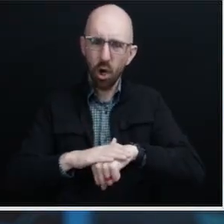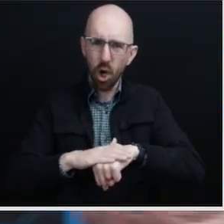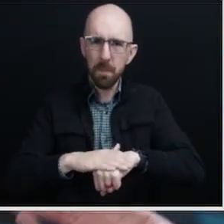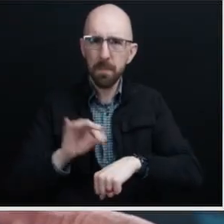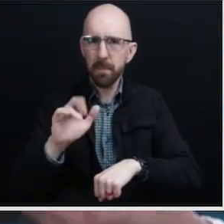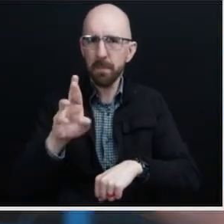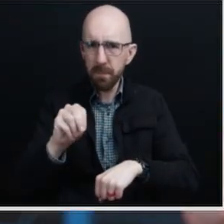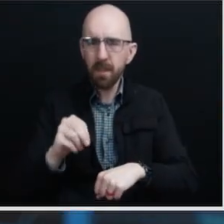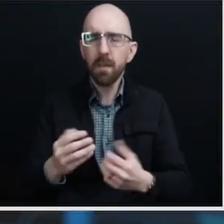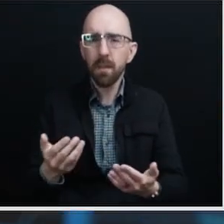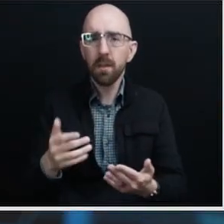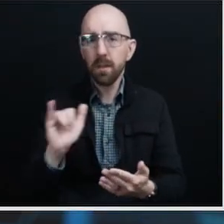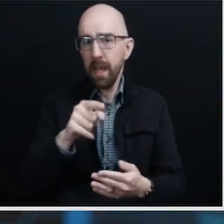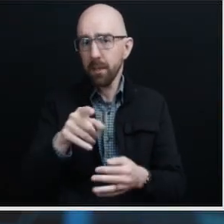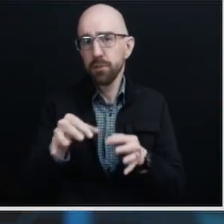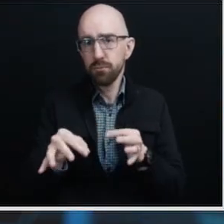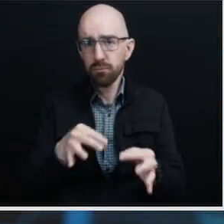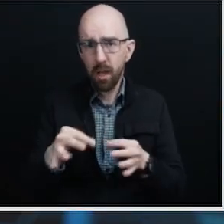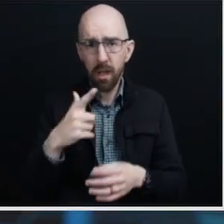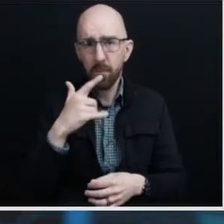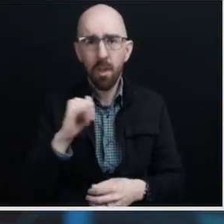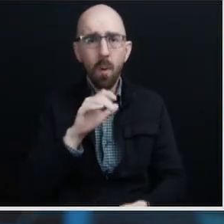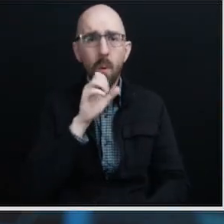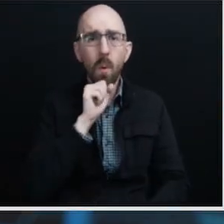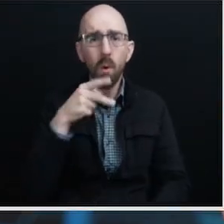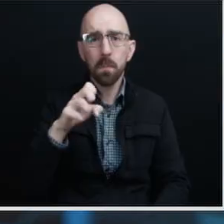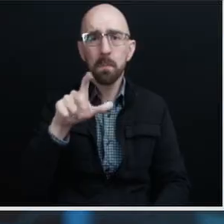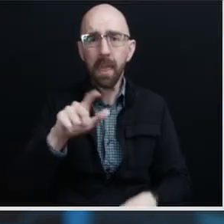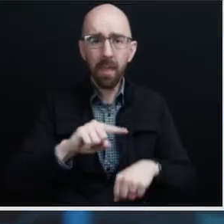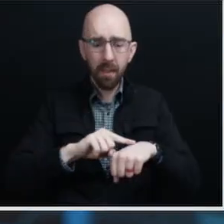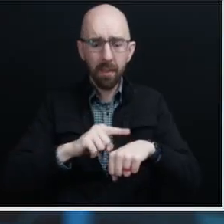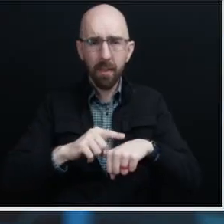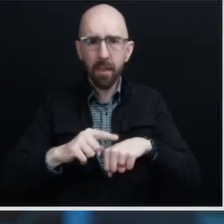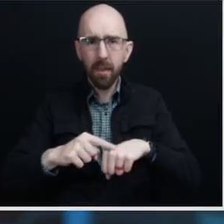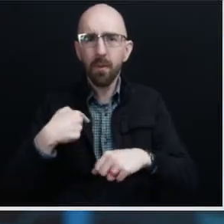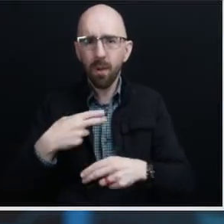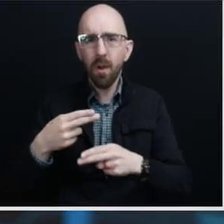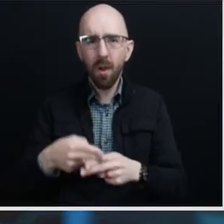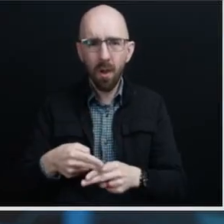as she described it looked like an orange peel. That is a pathumic what we call pto orange and it